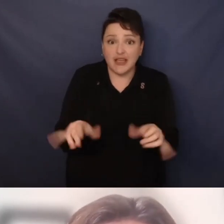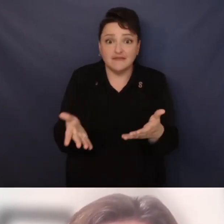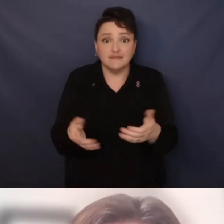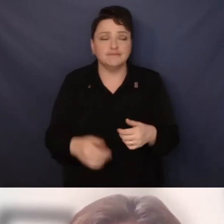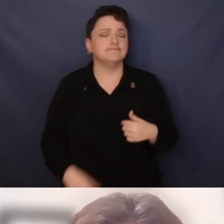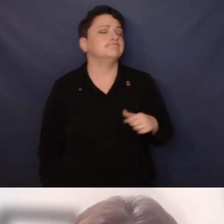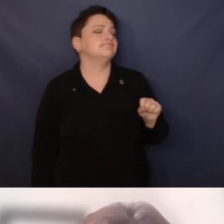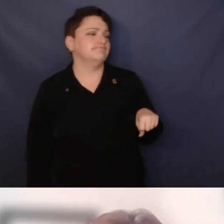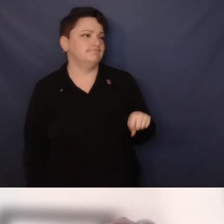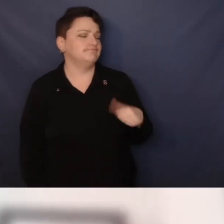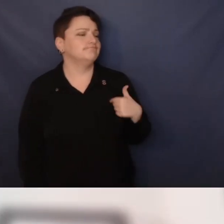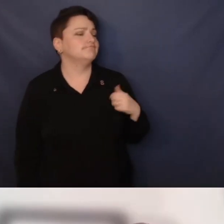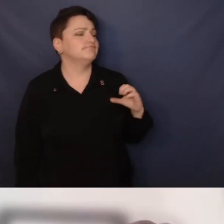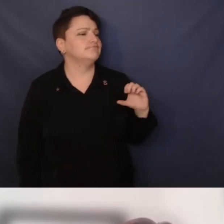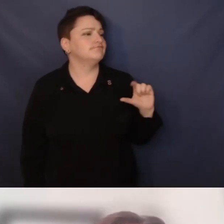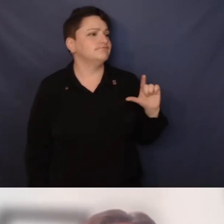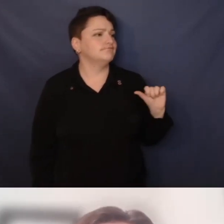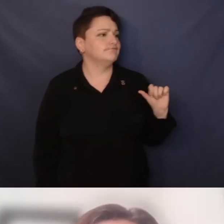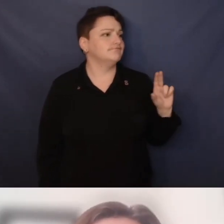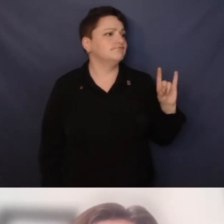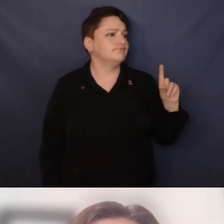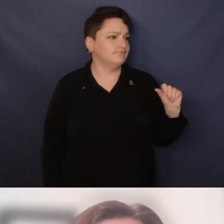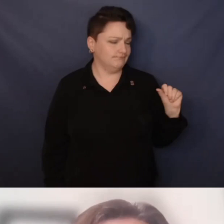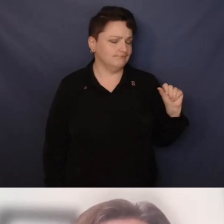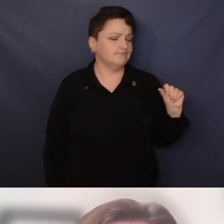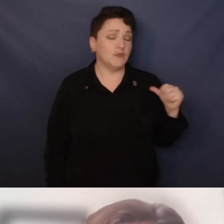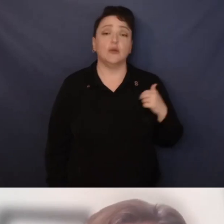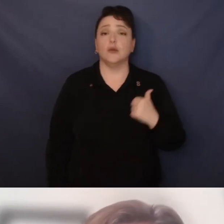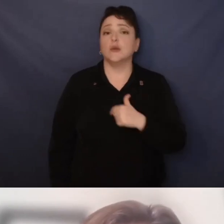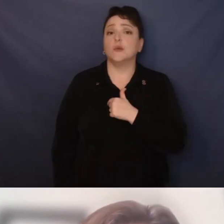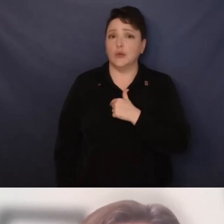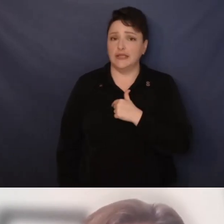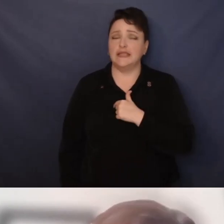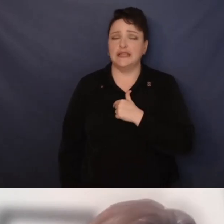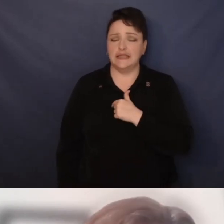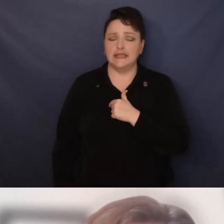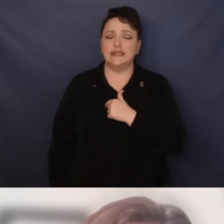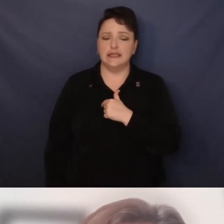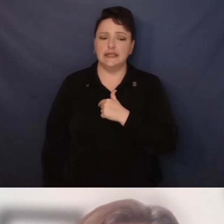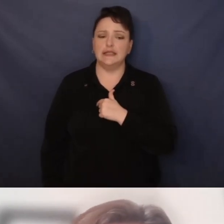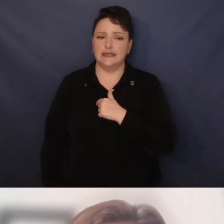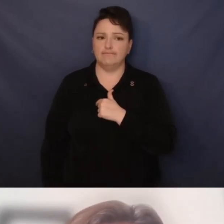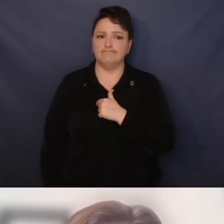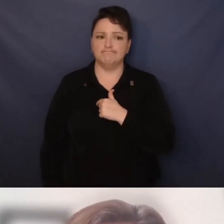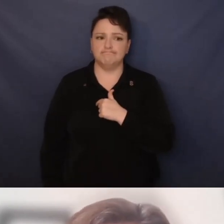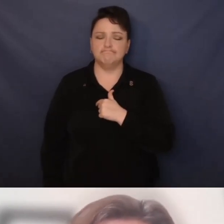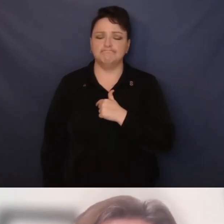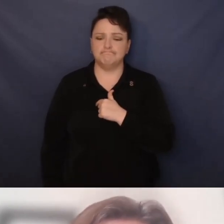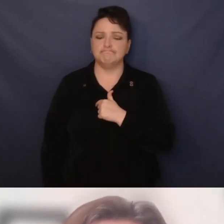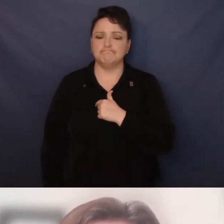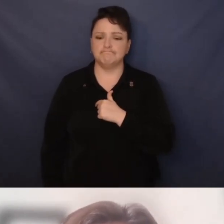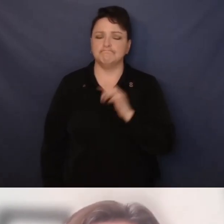This is Claudia. So we went through a little something like this during the pandemic around